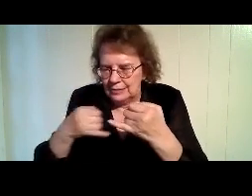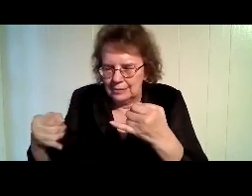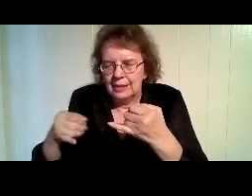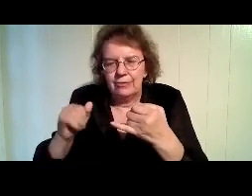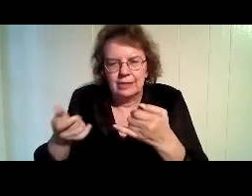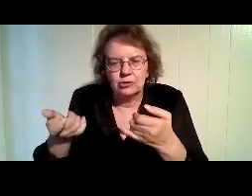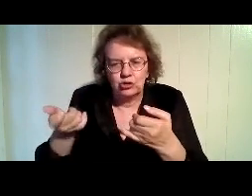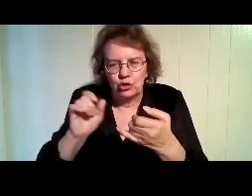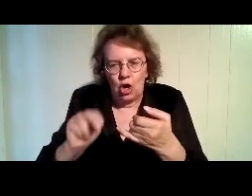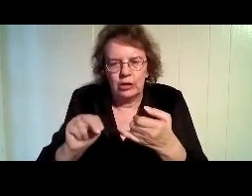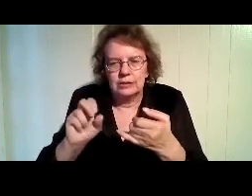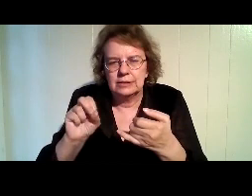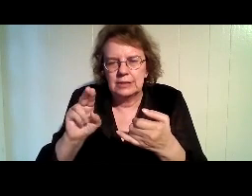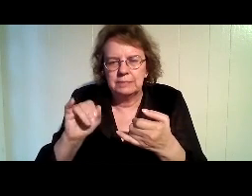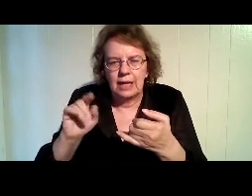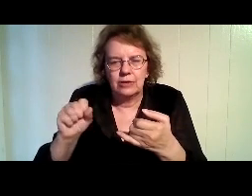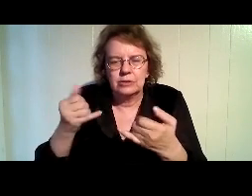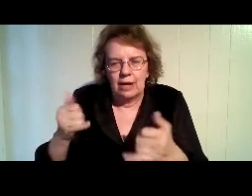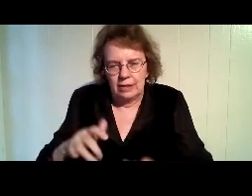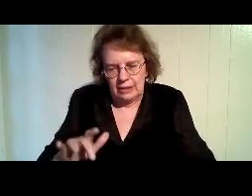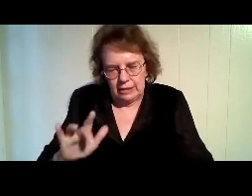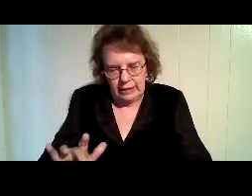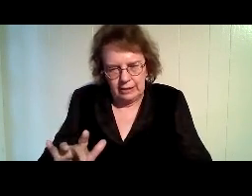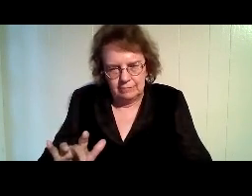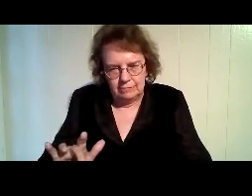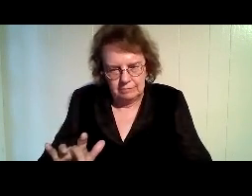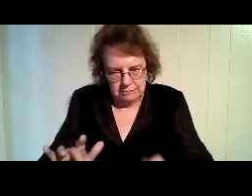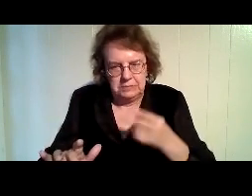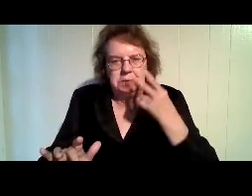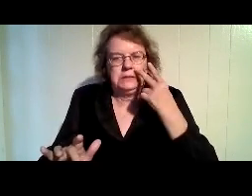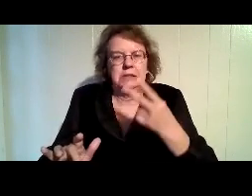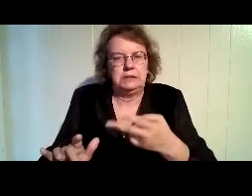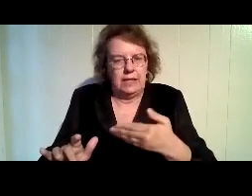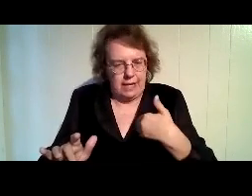the subtitles, so now I can click here and it sees that there are subtitles for English.